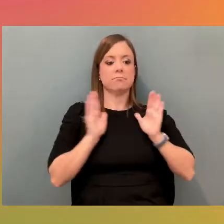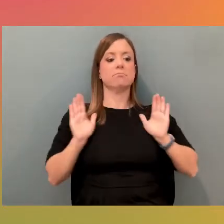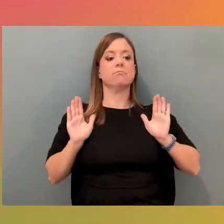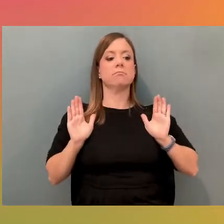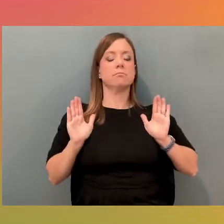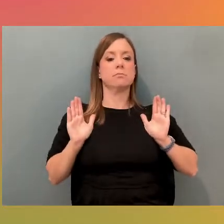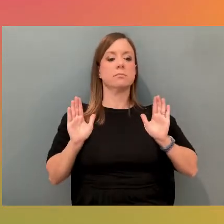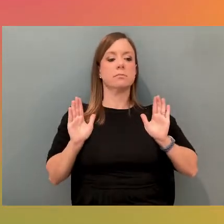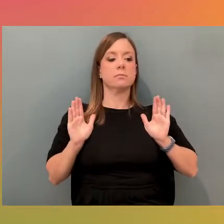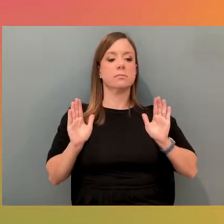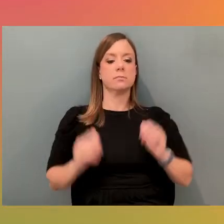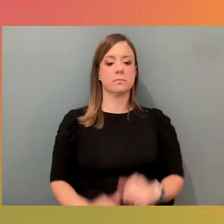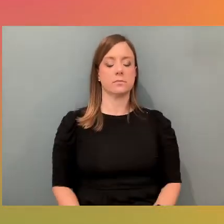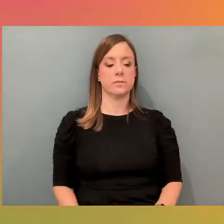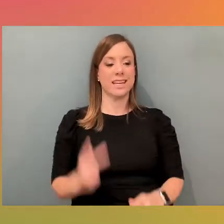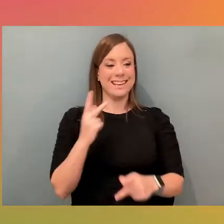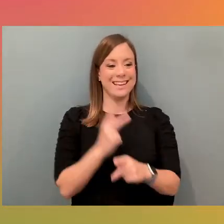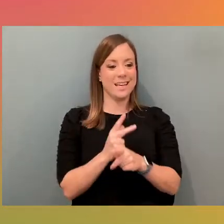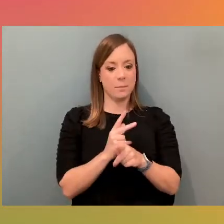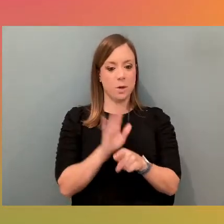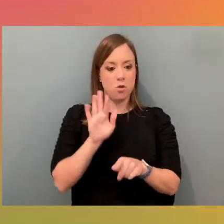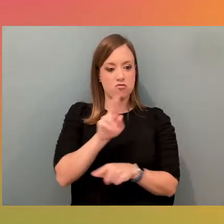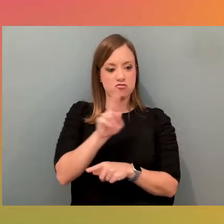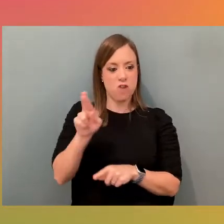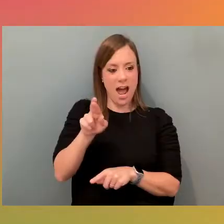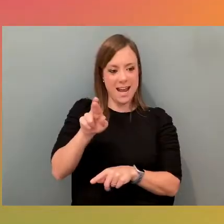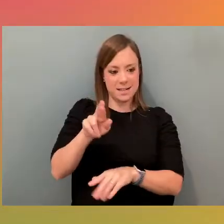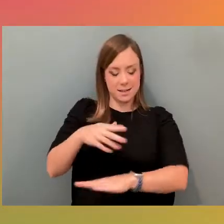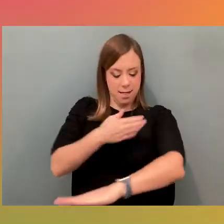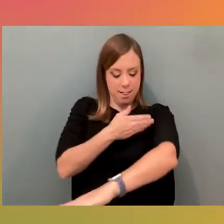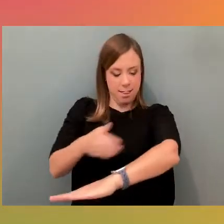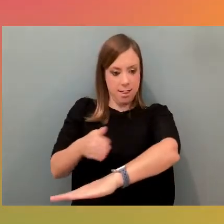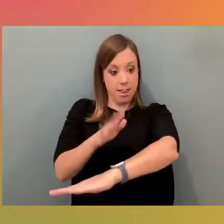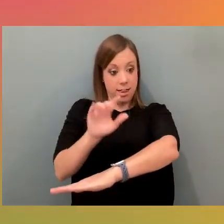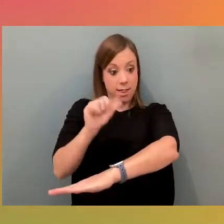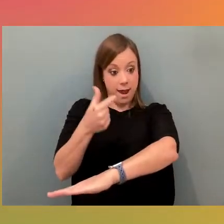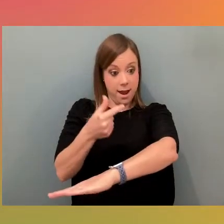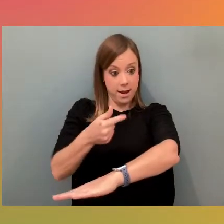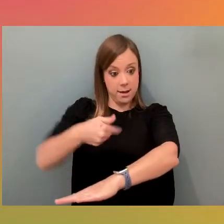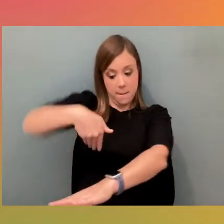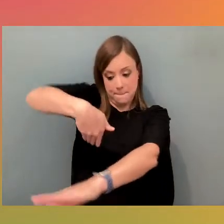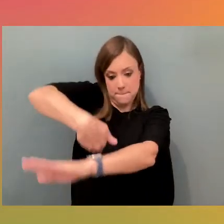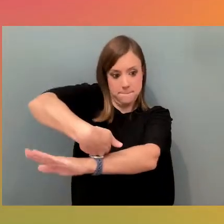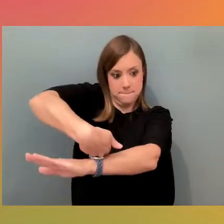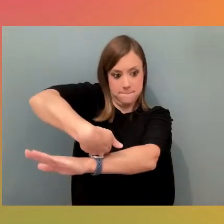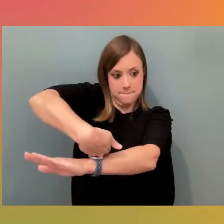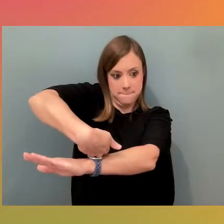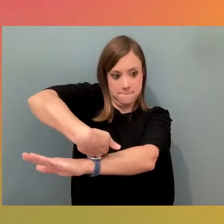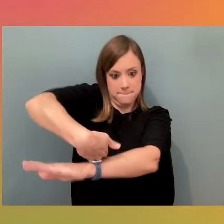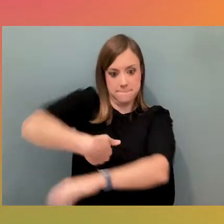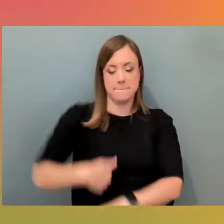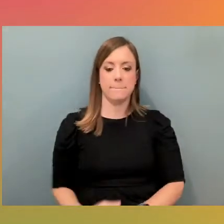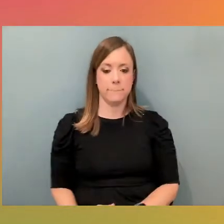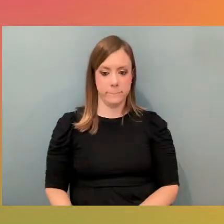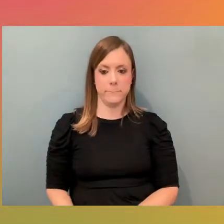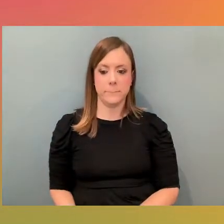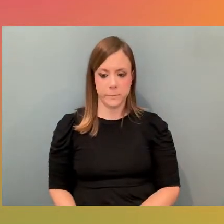KEEP LIFTING YOUR HEART.